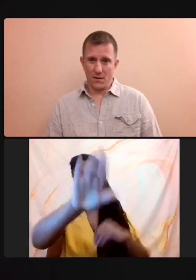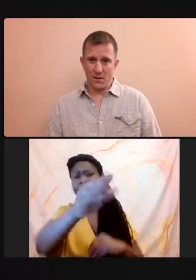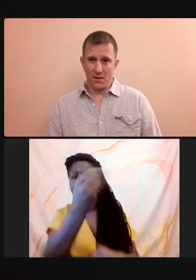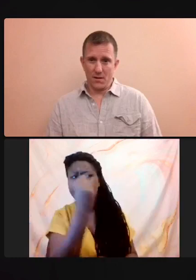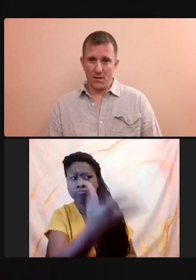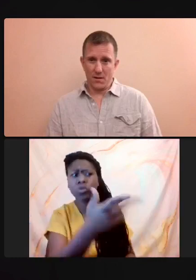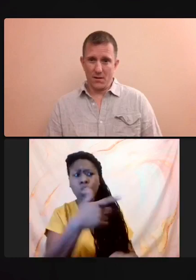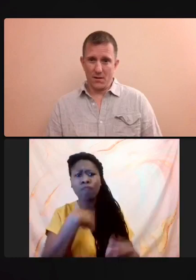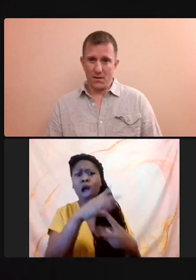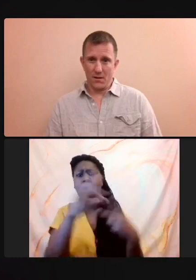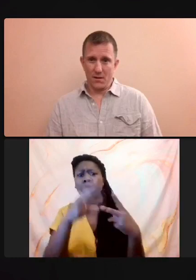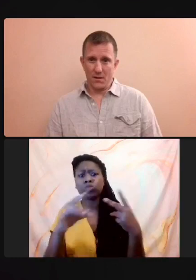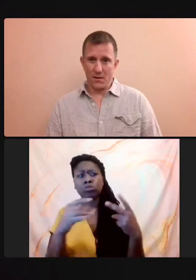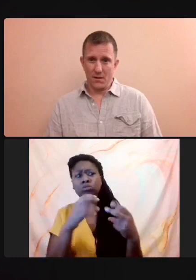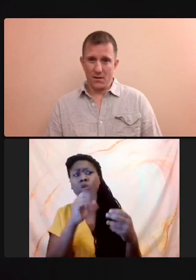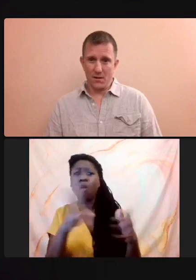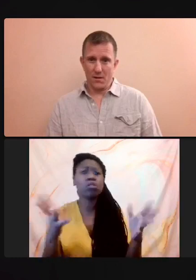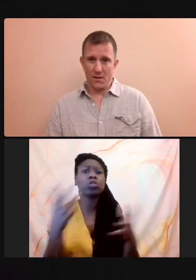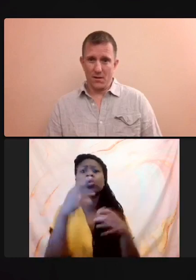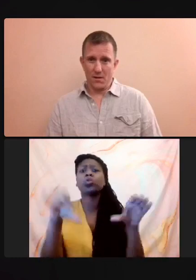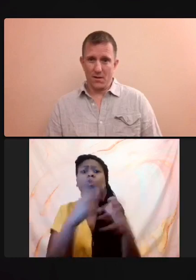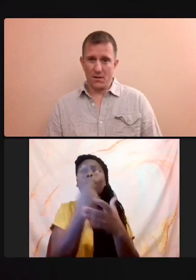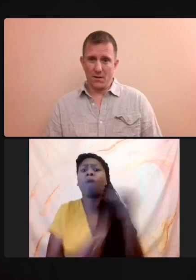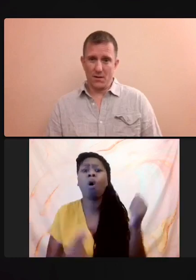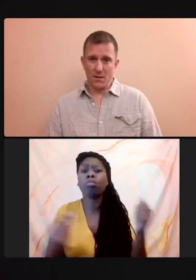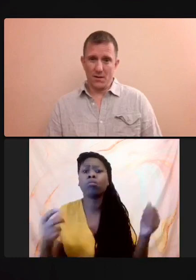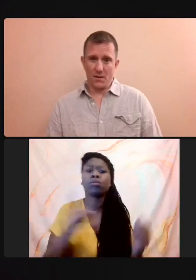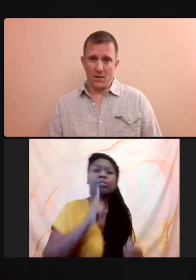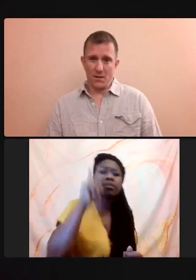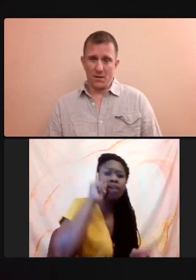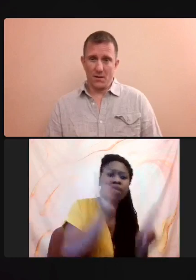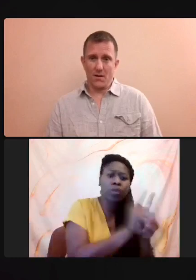ASL, right, if they're hearing right, we have to think know we actually need